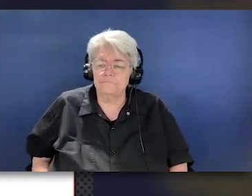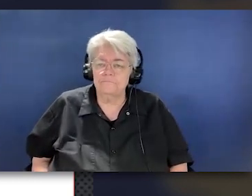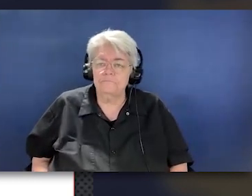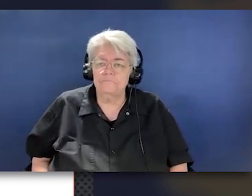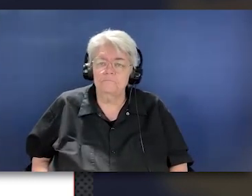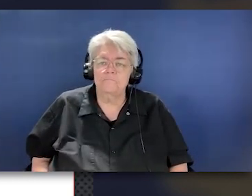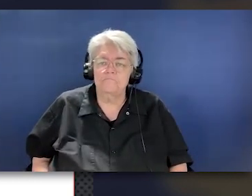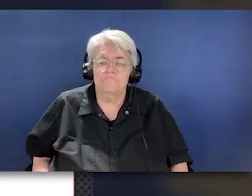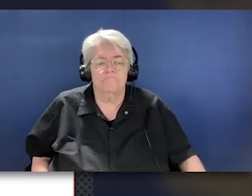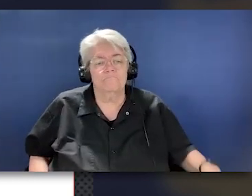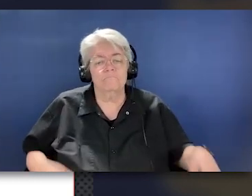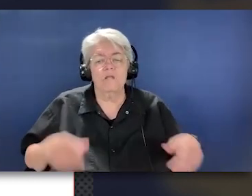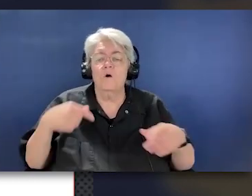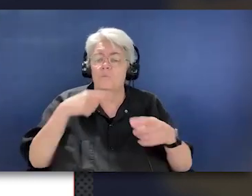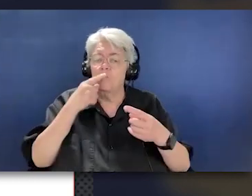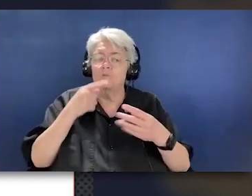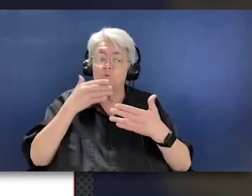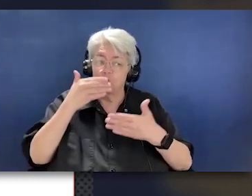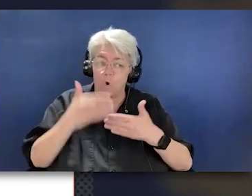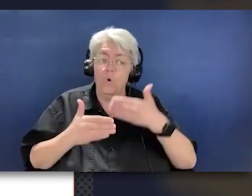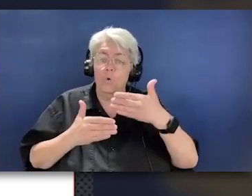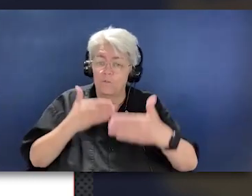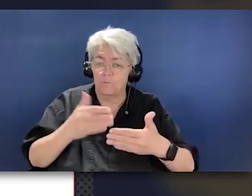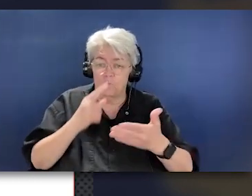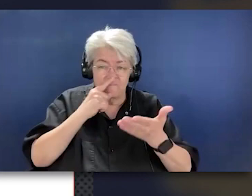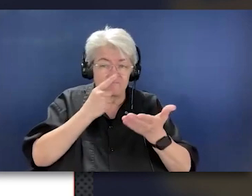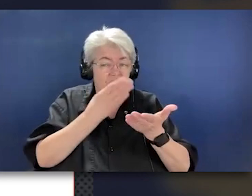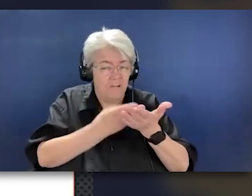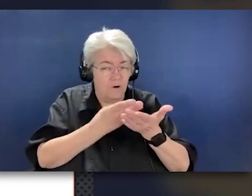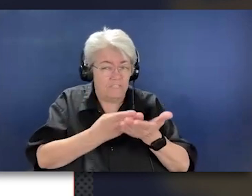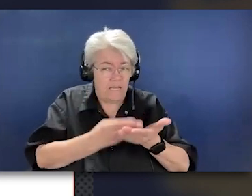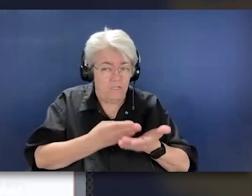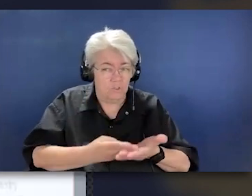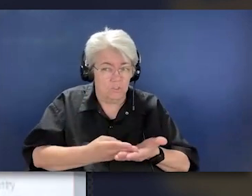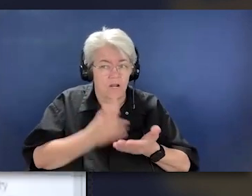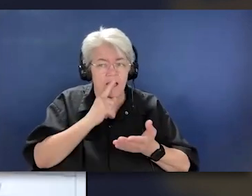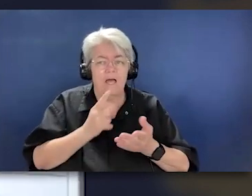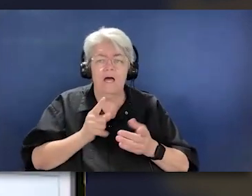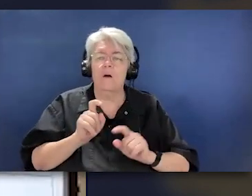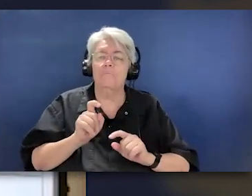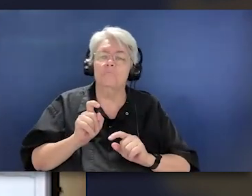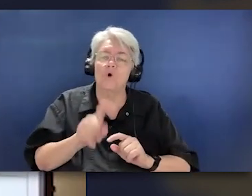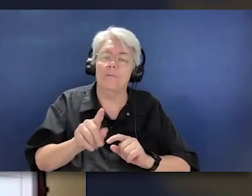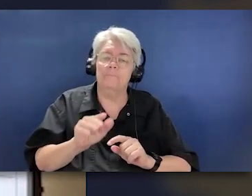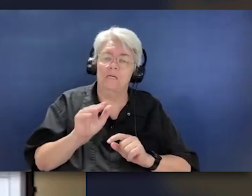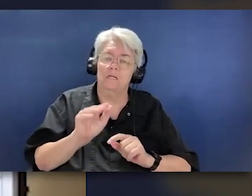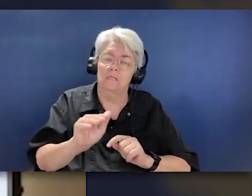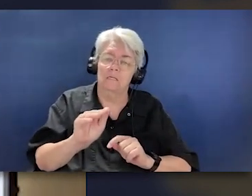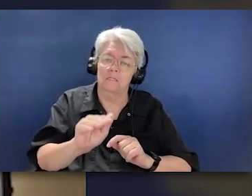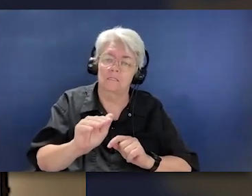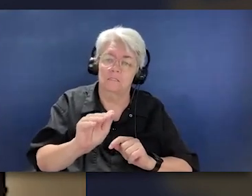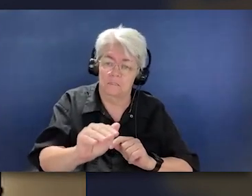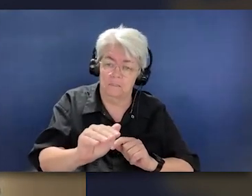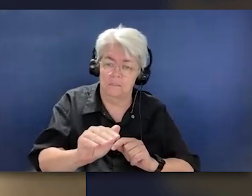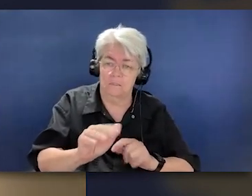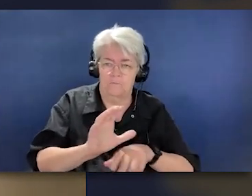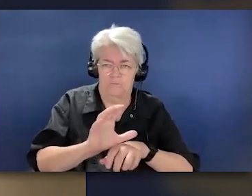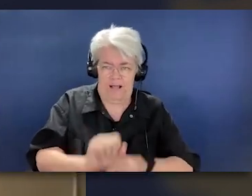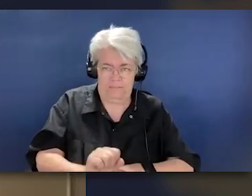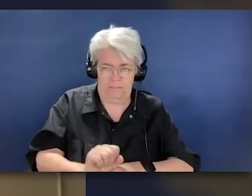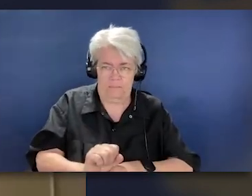these verification and prompting practices so that they aren’t necessarily landing on